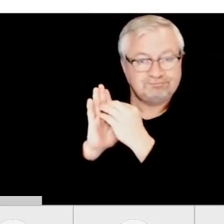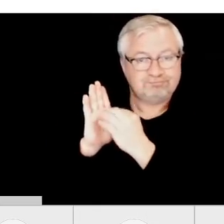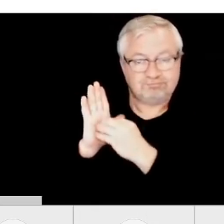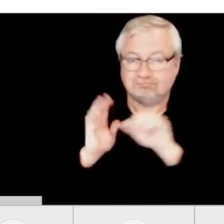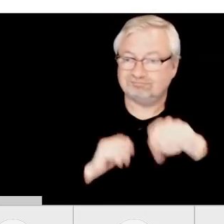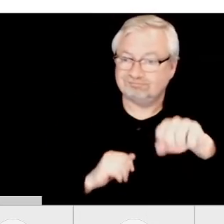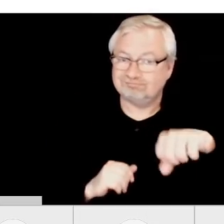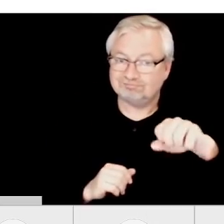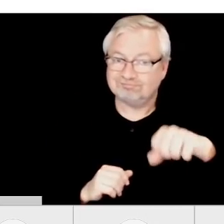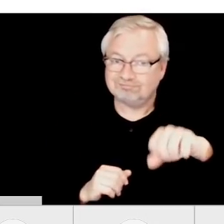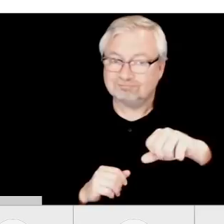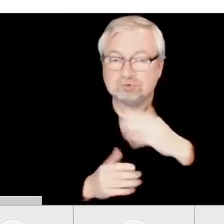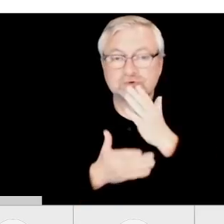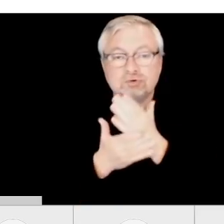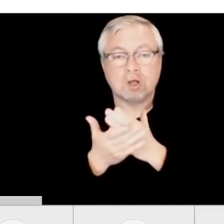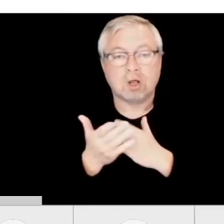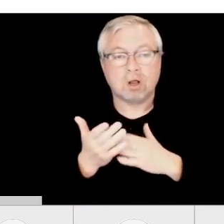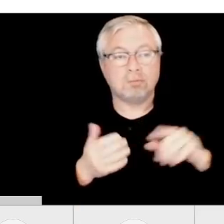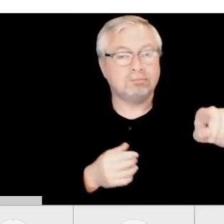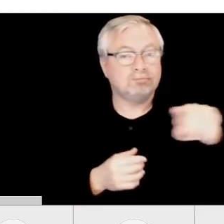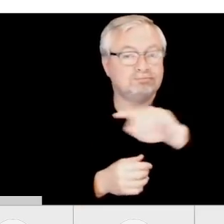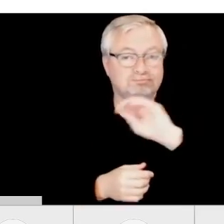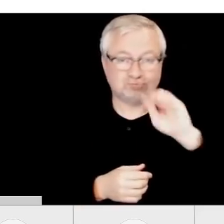some proportion of people are being tested.